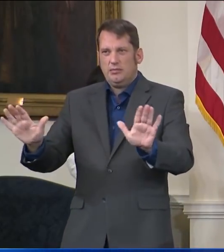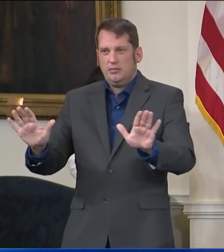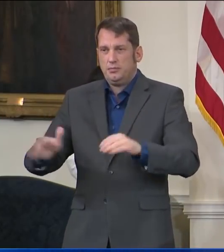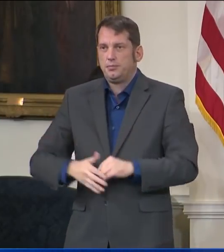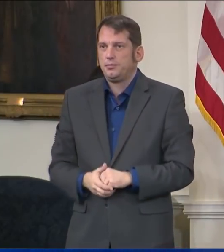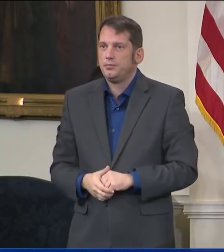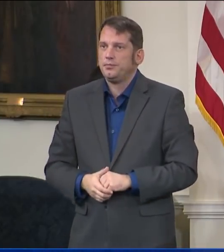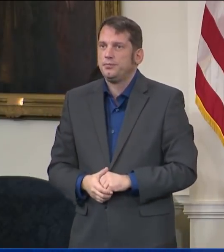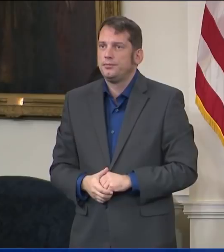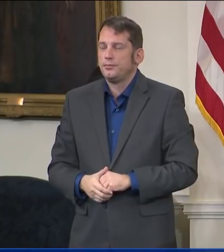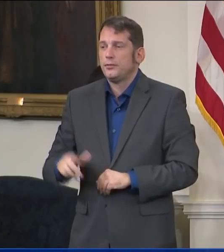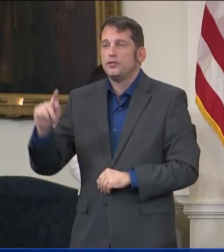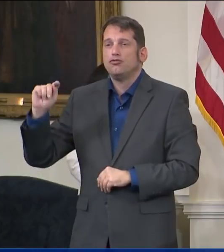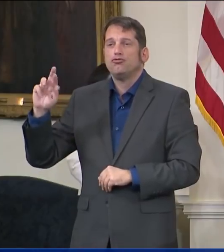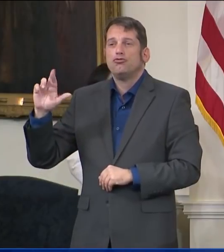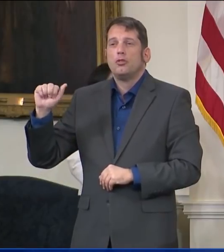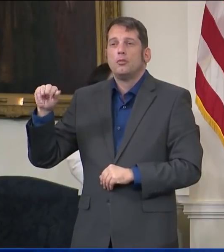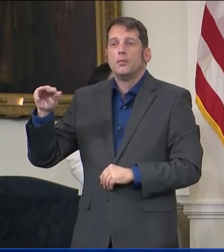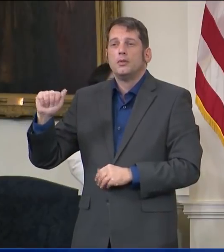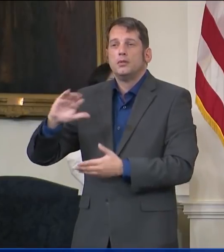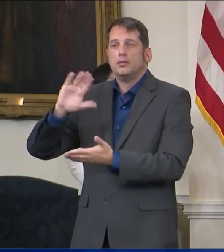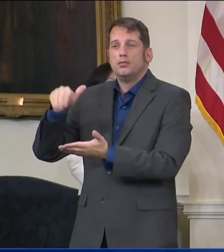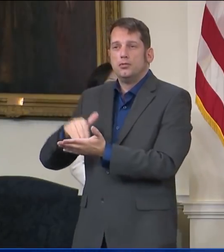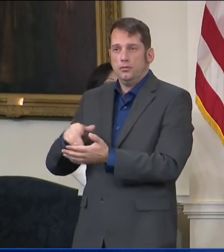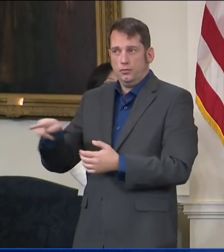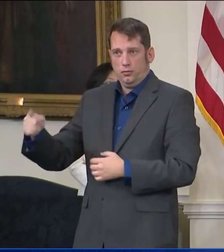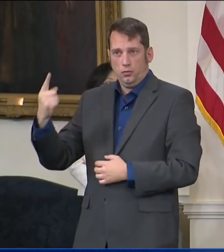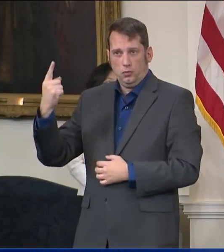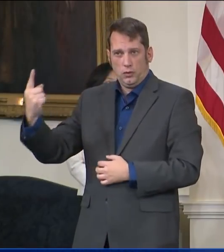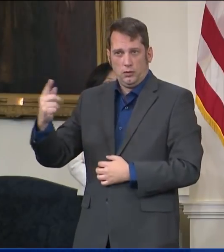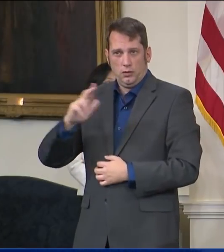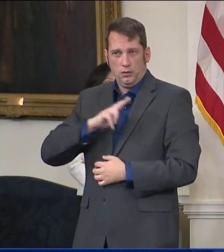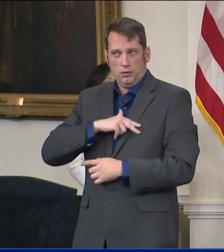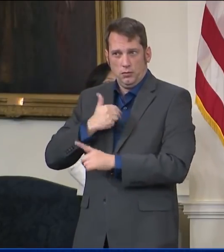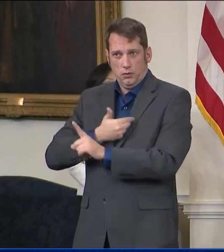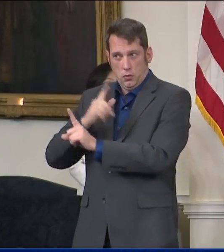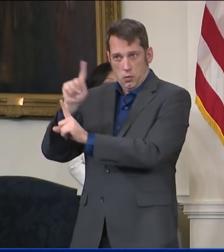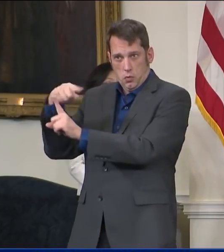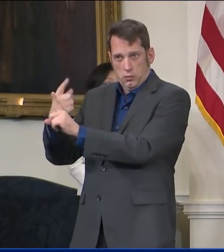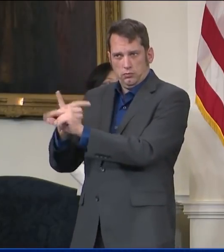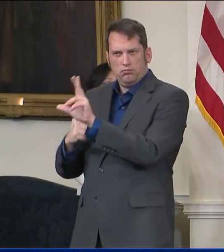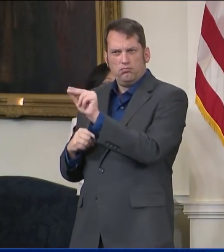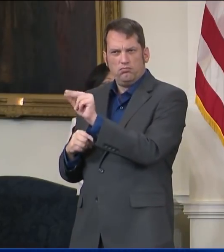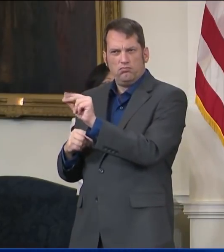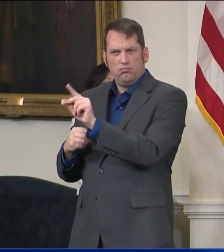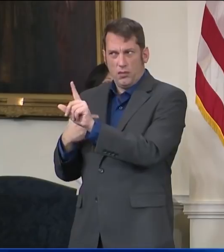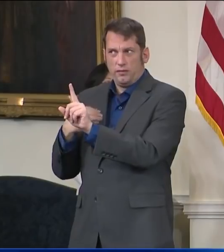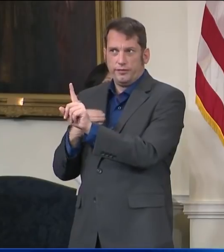AS WITH TRAUMA CARE NO ONE MEDICAL CENTER OR MEDICAL SYSTEM SHOULD OWN THIS.